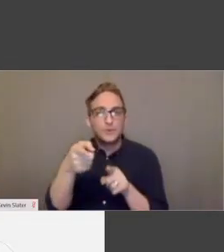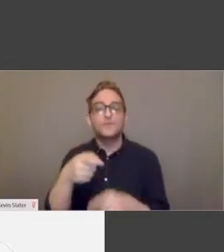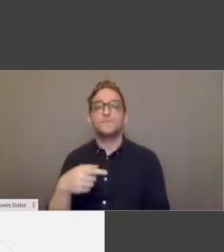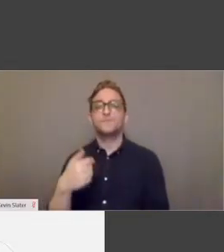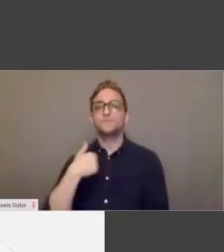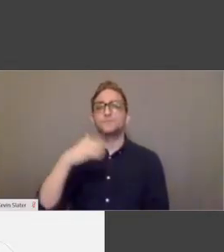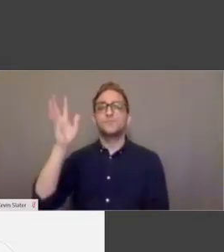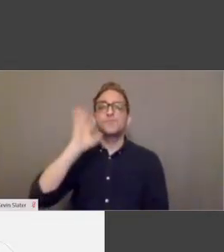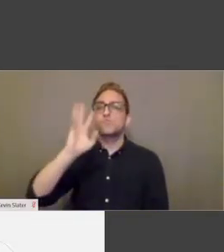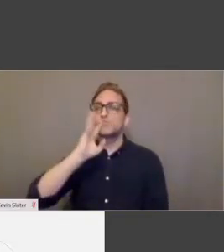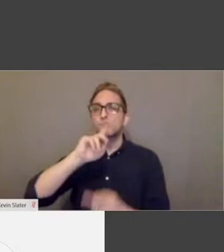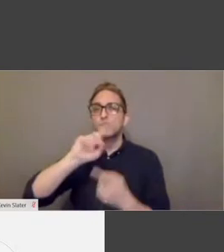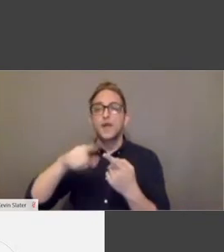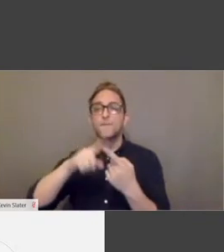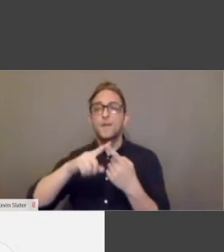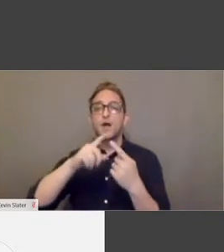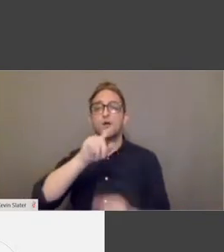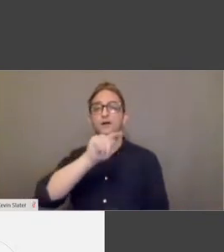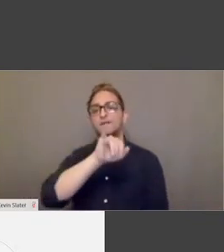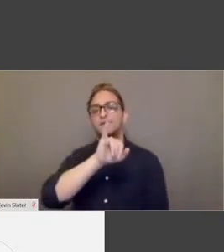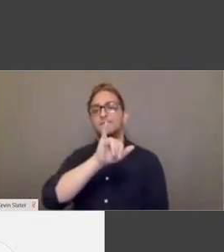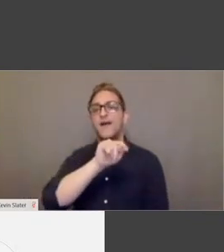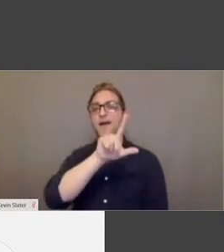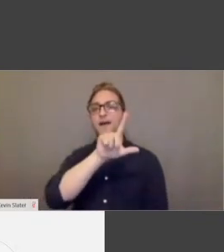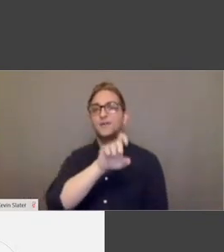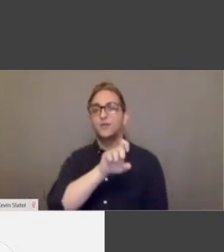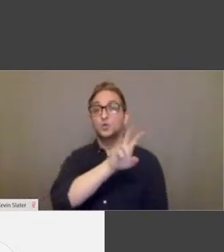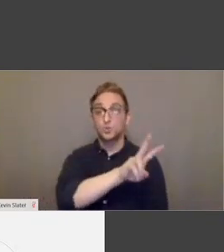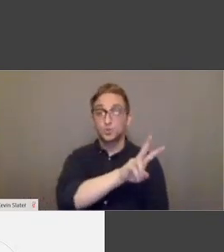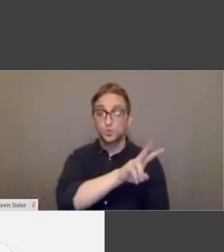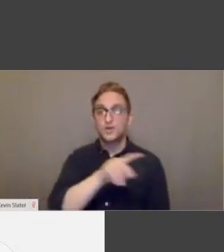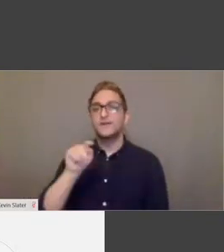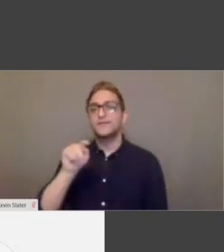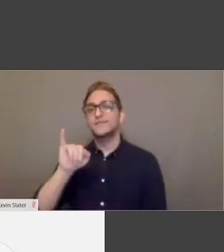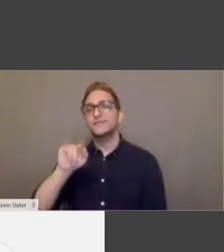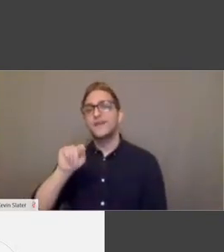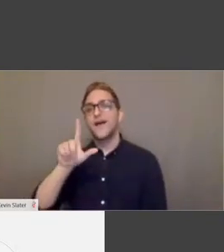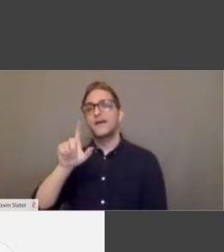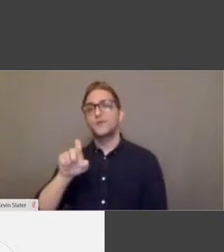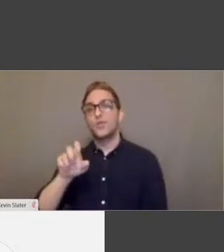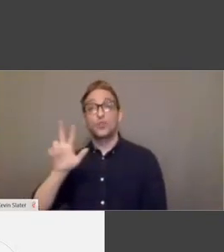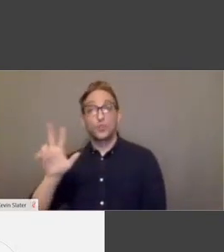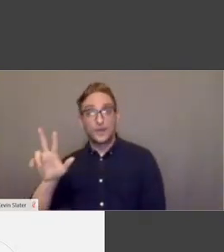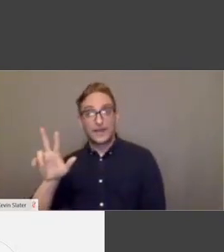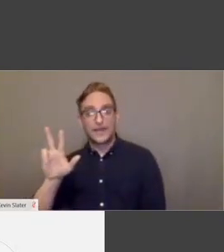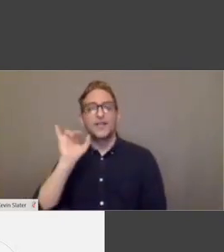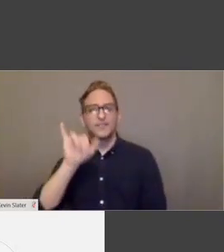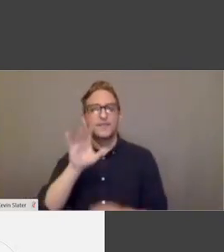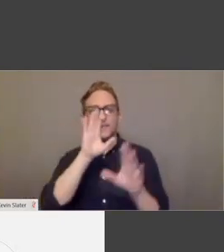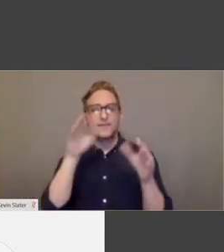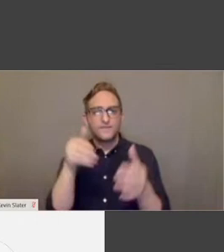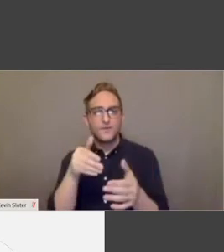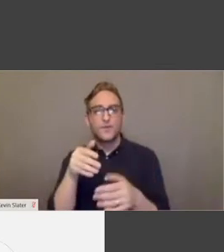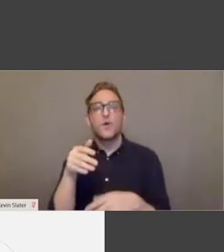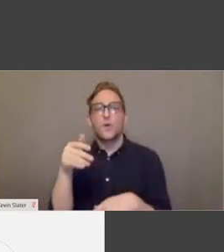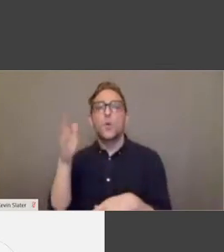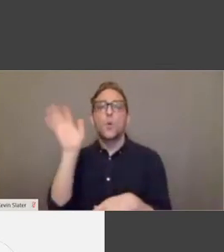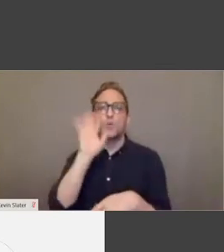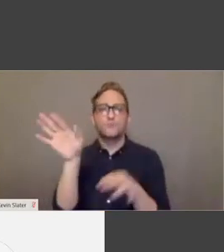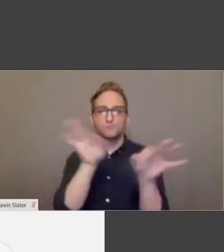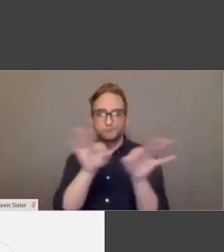Titles 2 and 3 of the ADA which I will go into detail about, Stacie C. will talk about